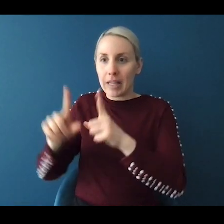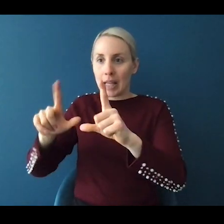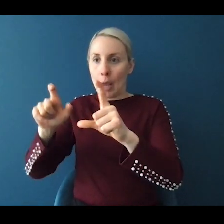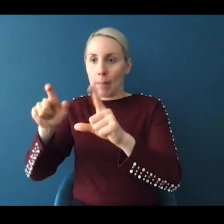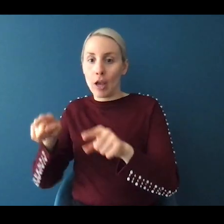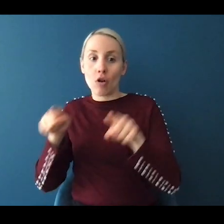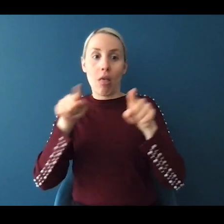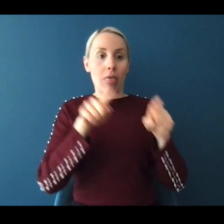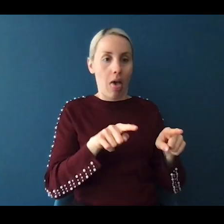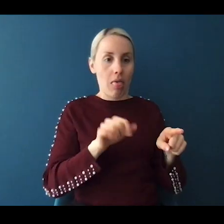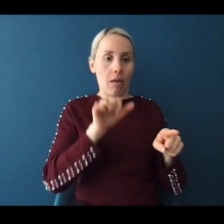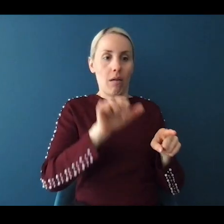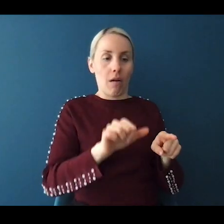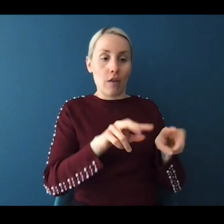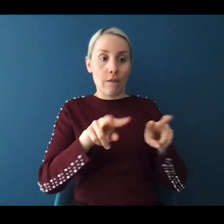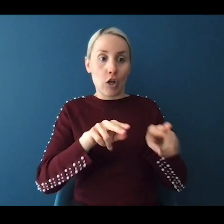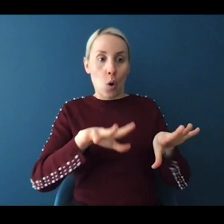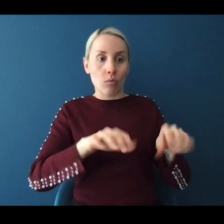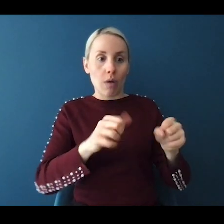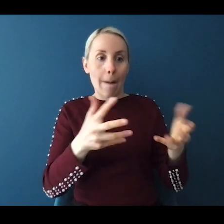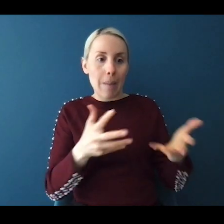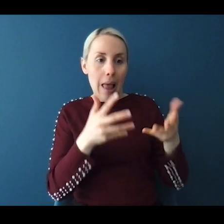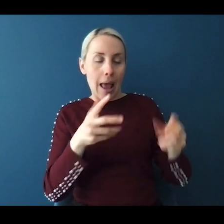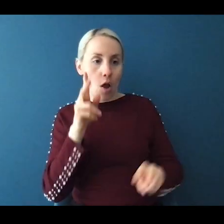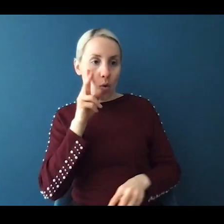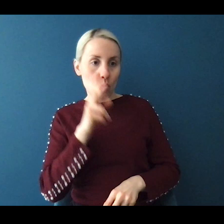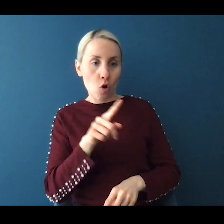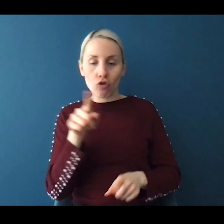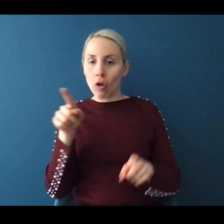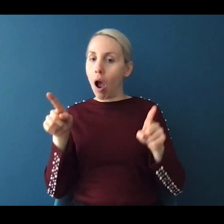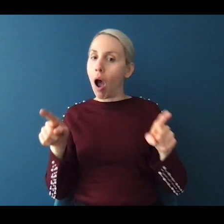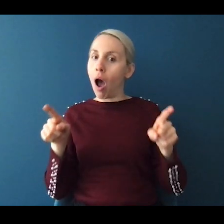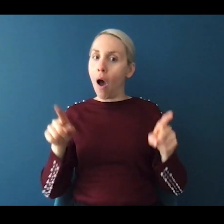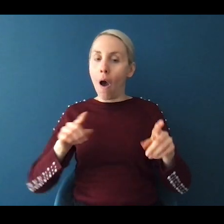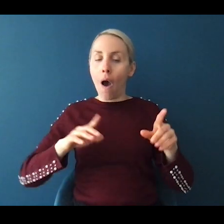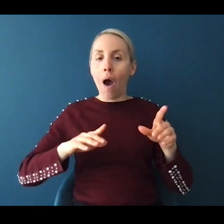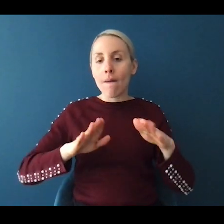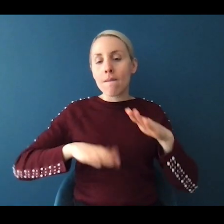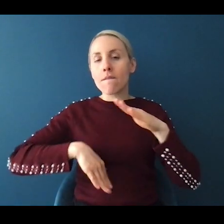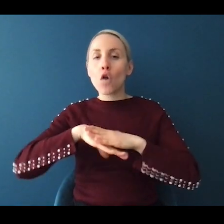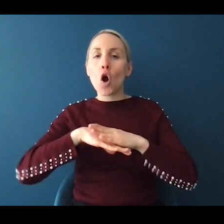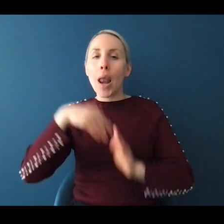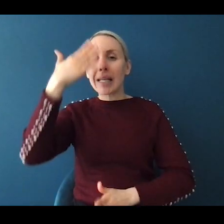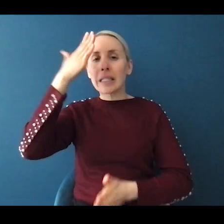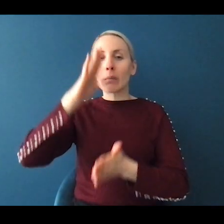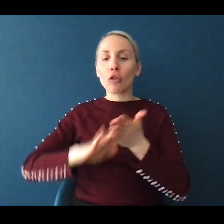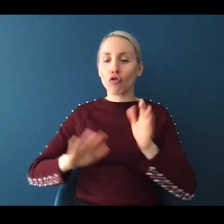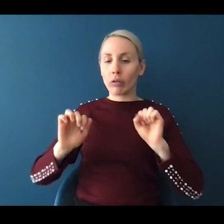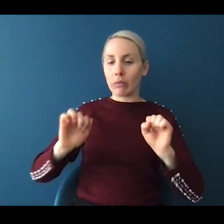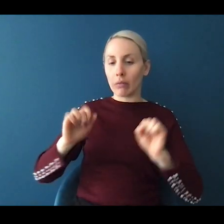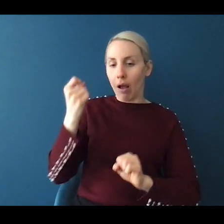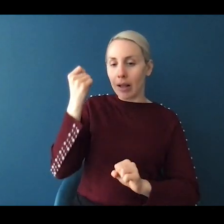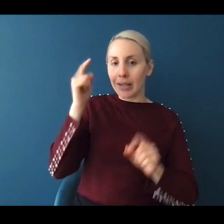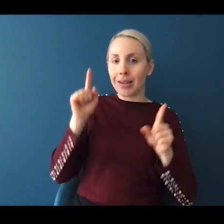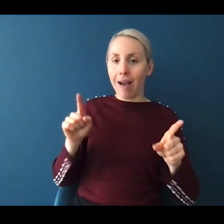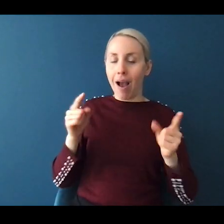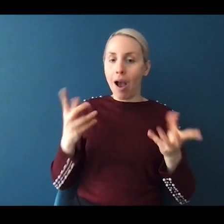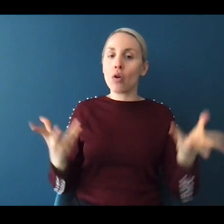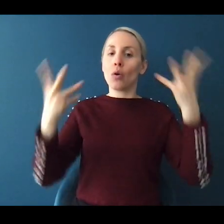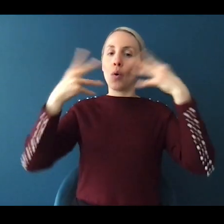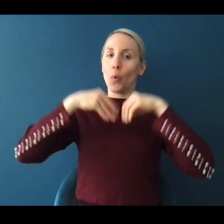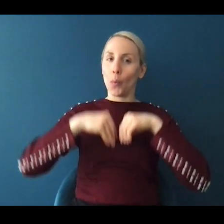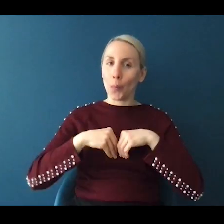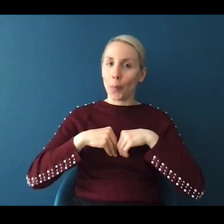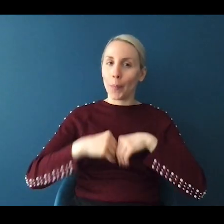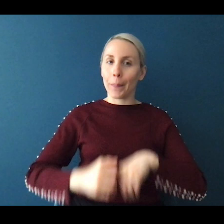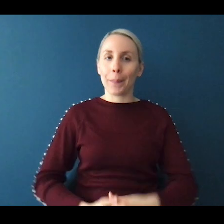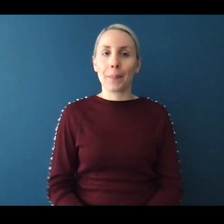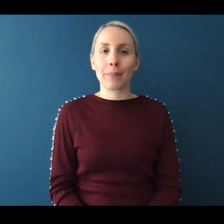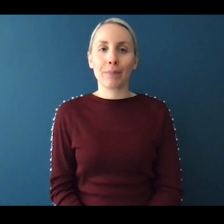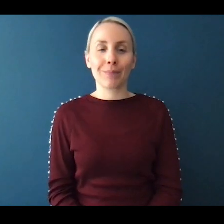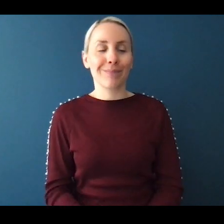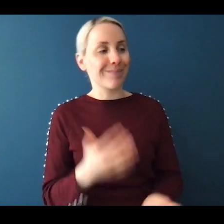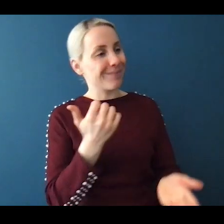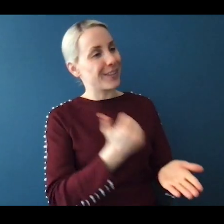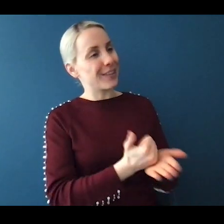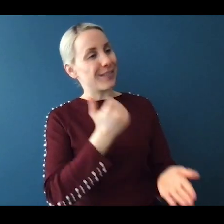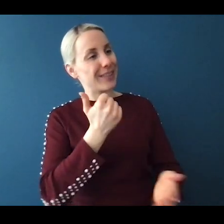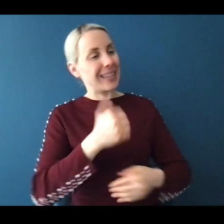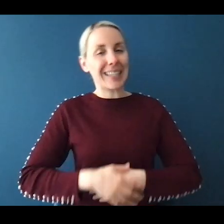have a more complete experience of that idea. Fantastic I think we've probably just got